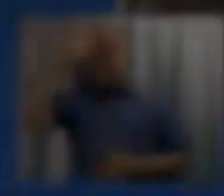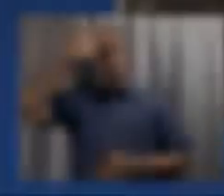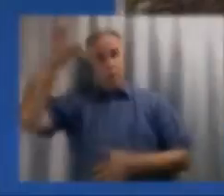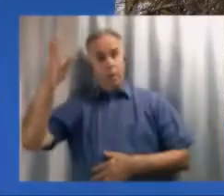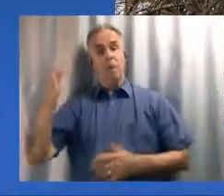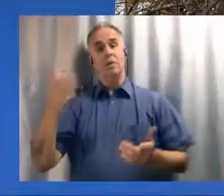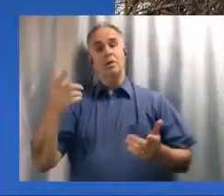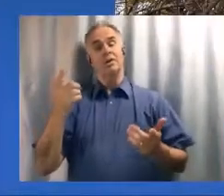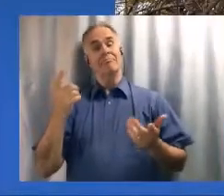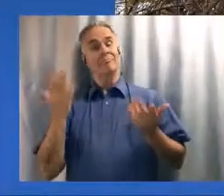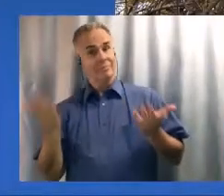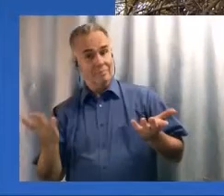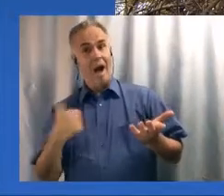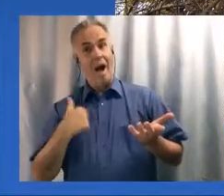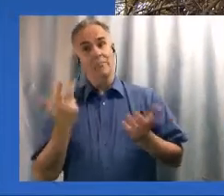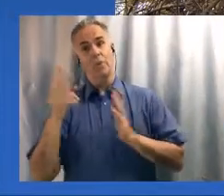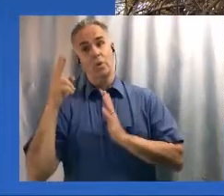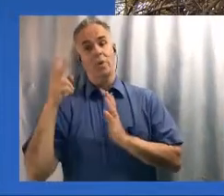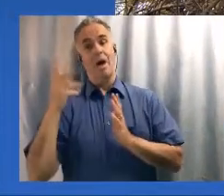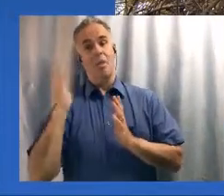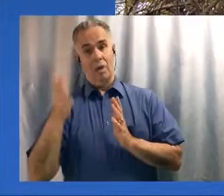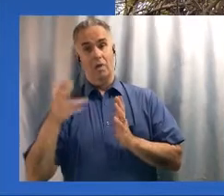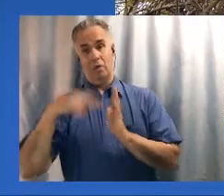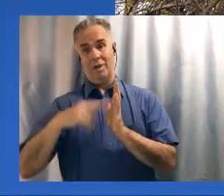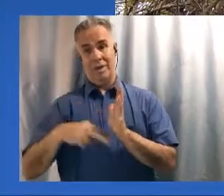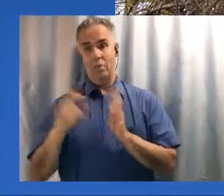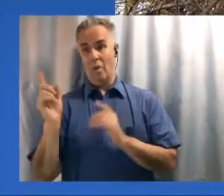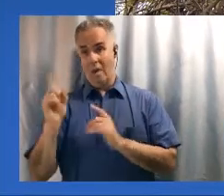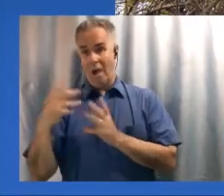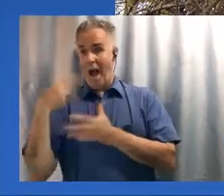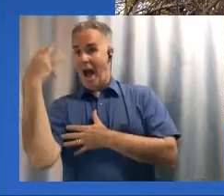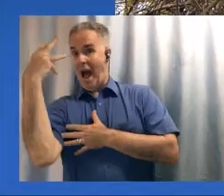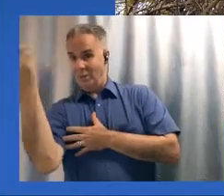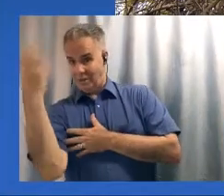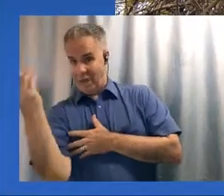Hello! So, I'm going to read outside